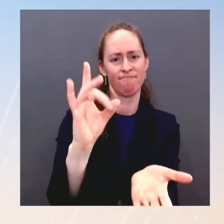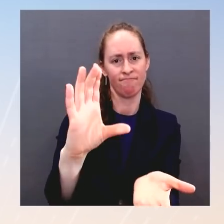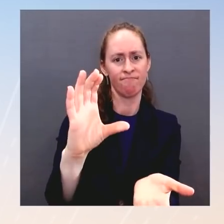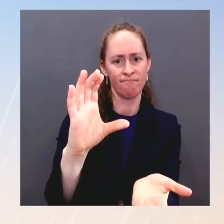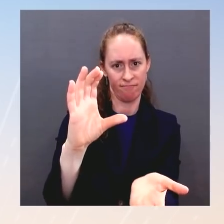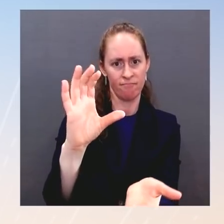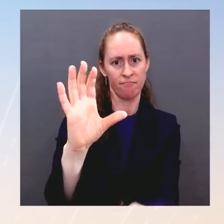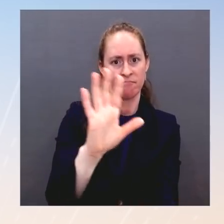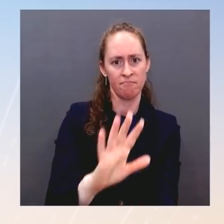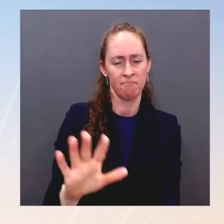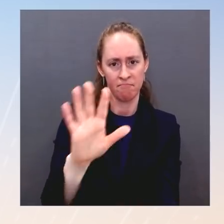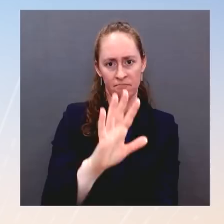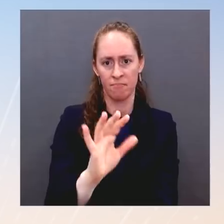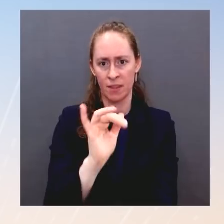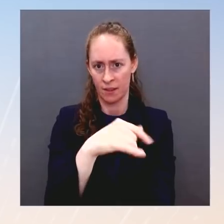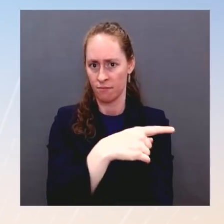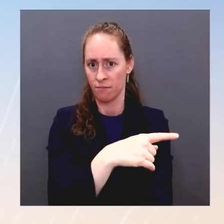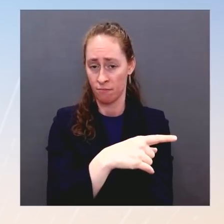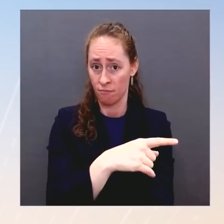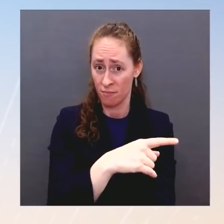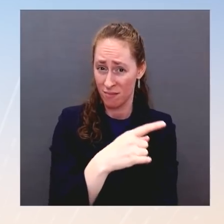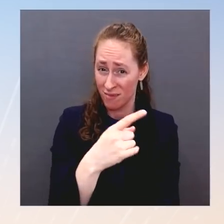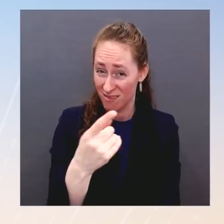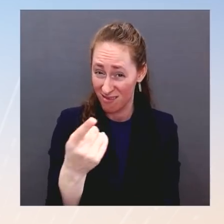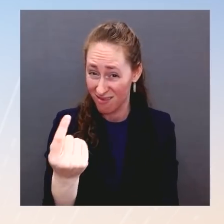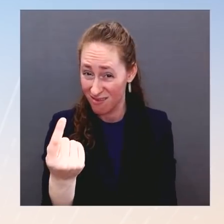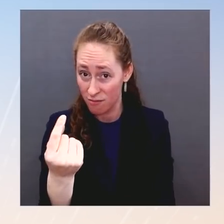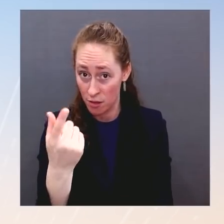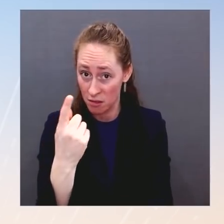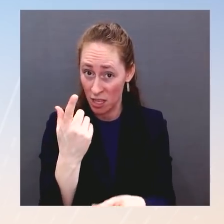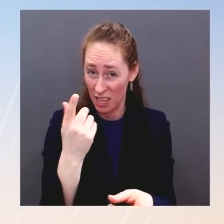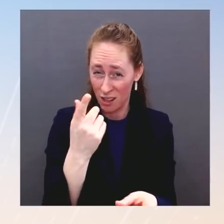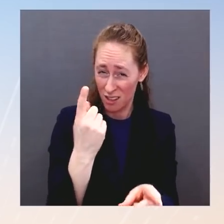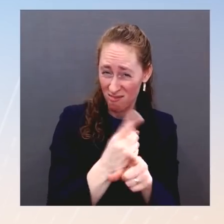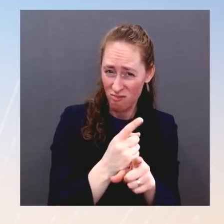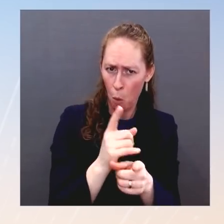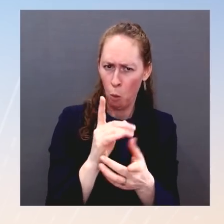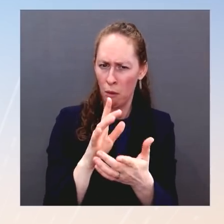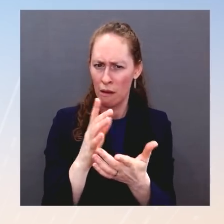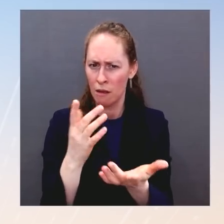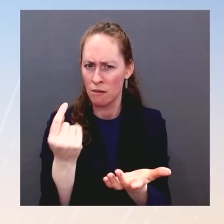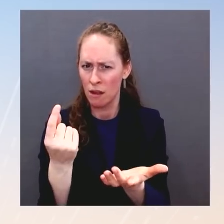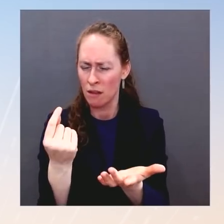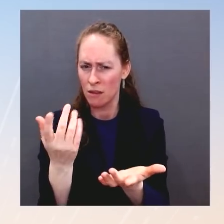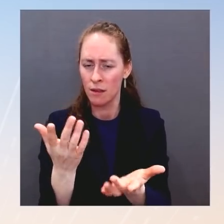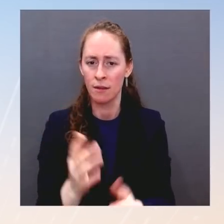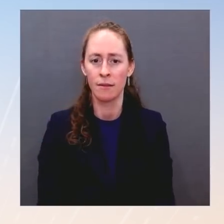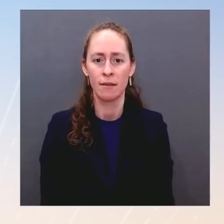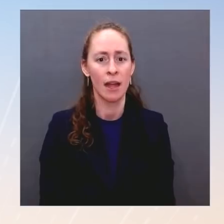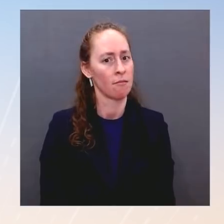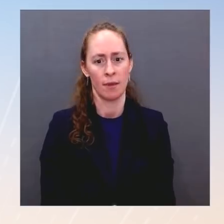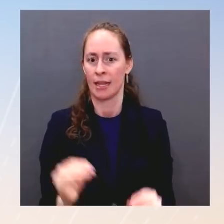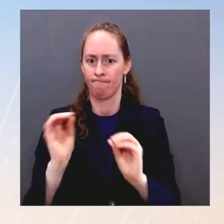or the order of magnitude or ? Ms. Psaki: I don't have any assessment from here and I don't anticipate we would. I know that the Department of Defense is providing --